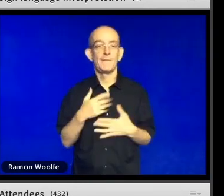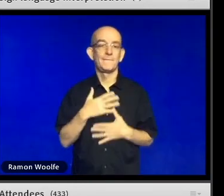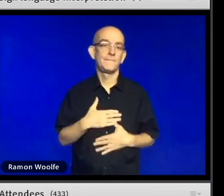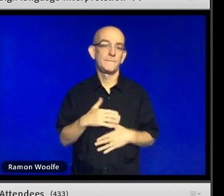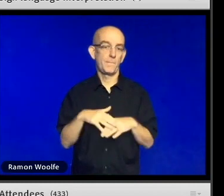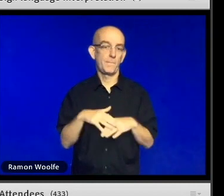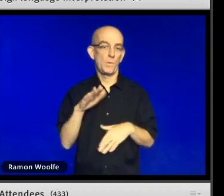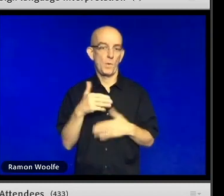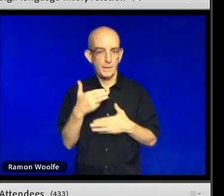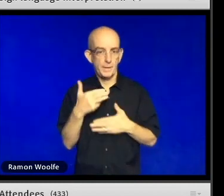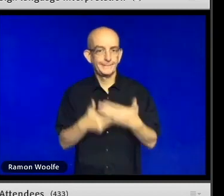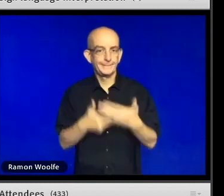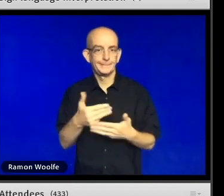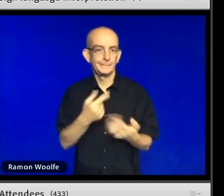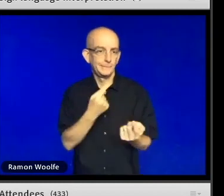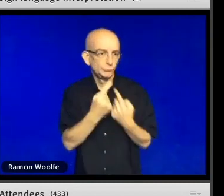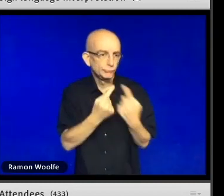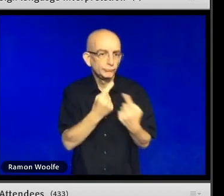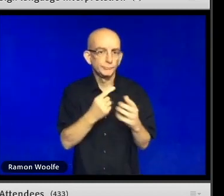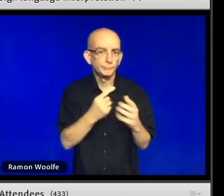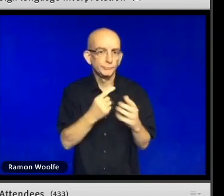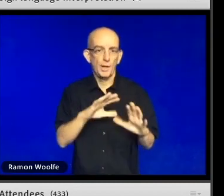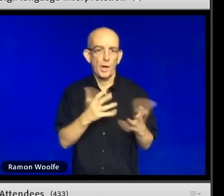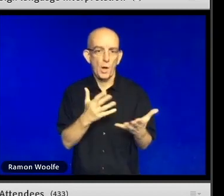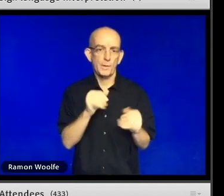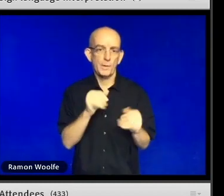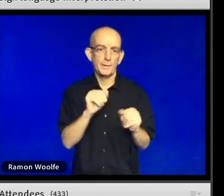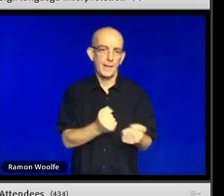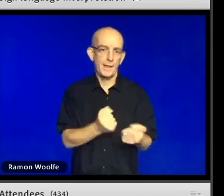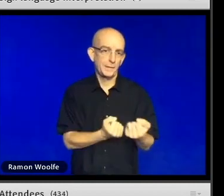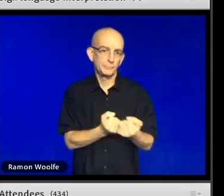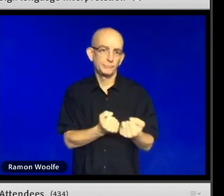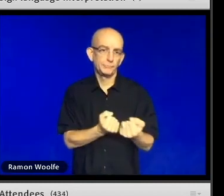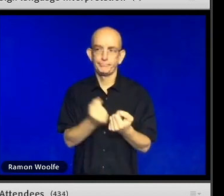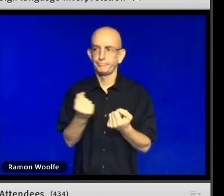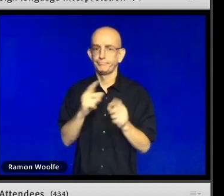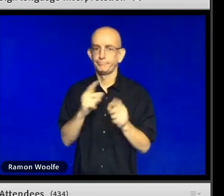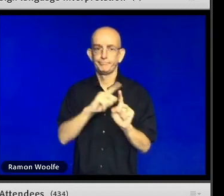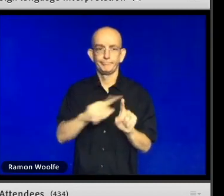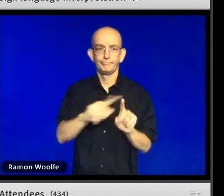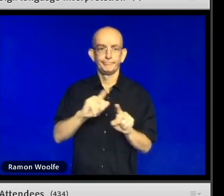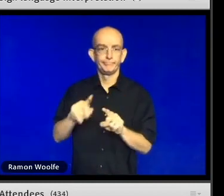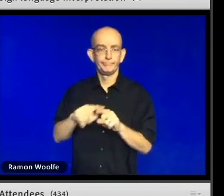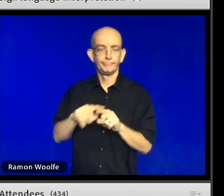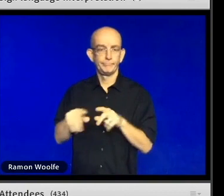I'll end it from there now and maybe I will hand it over to Agnes if she has any additional